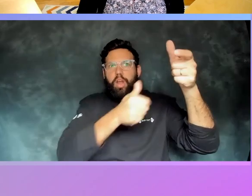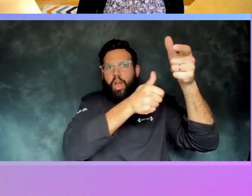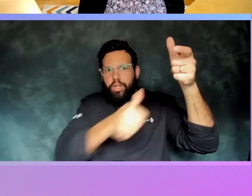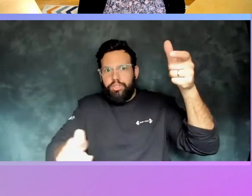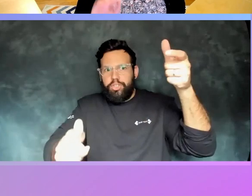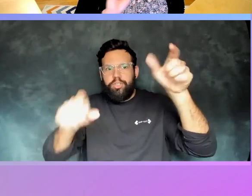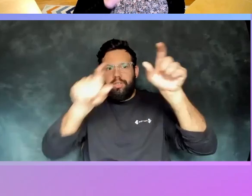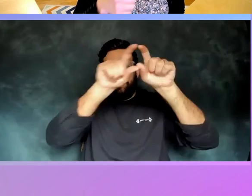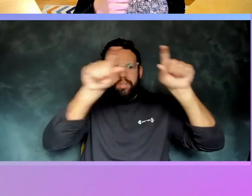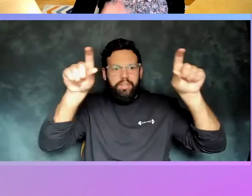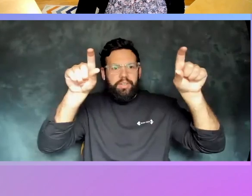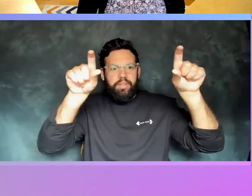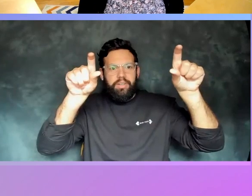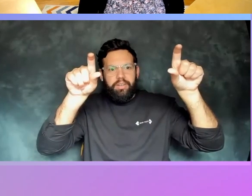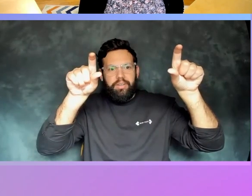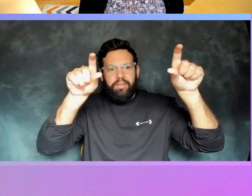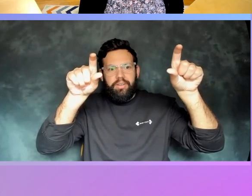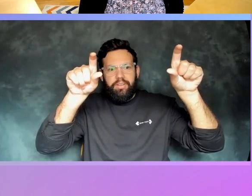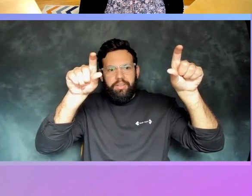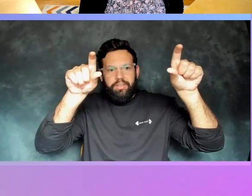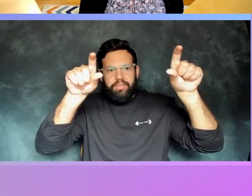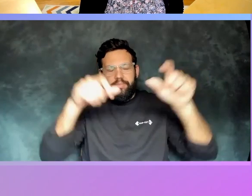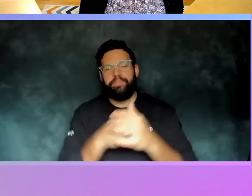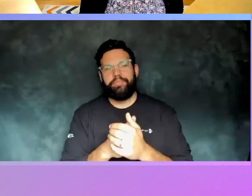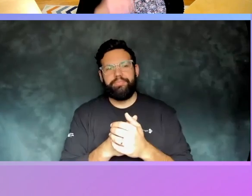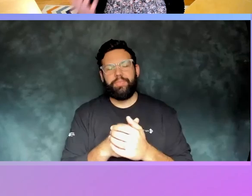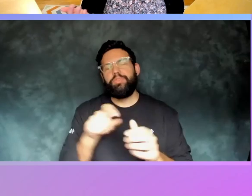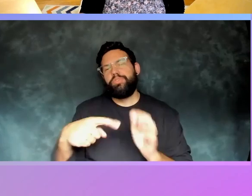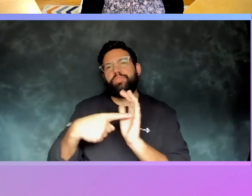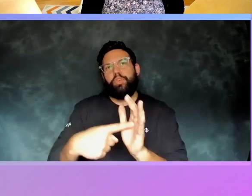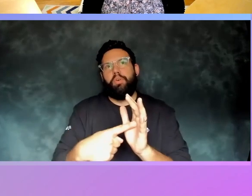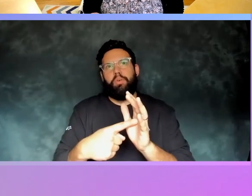that were just labeled. I didn't not properly even include these in this number, so if